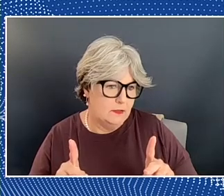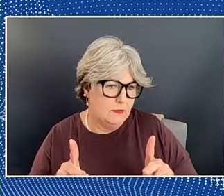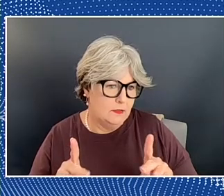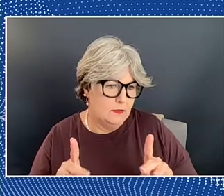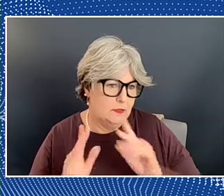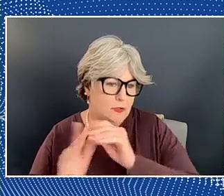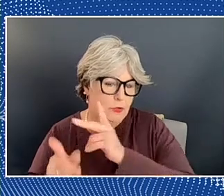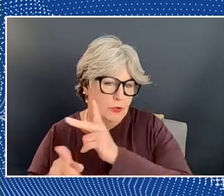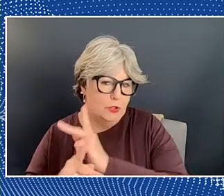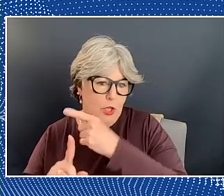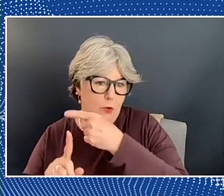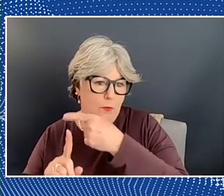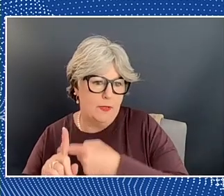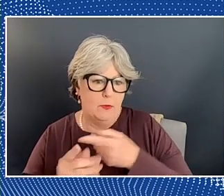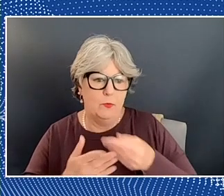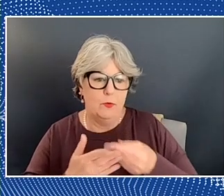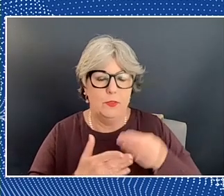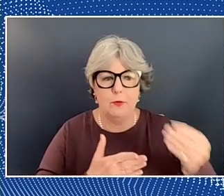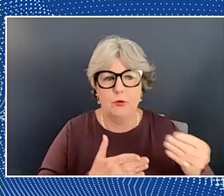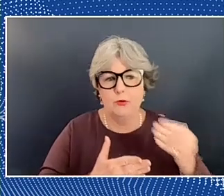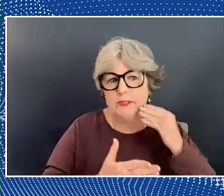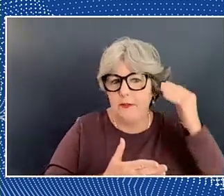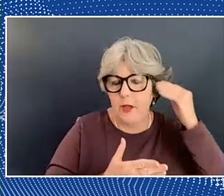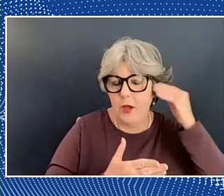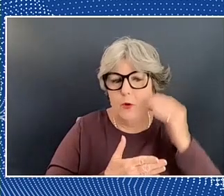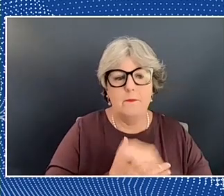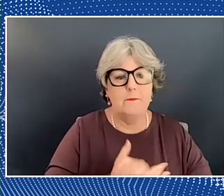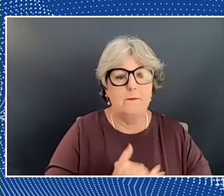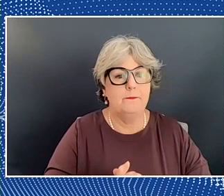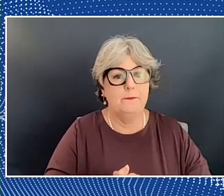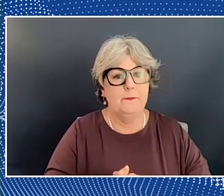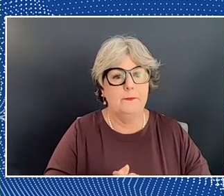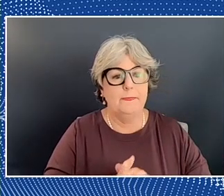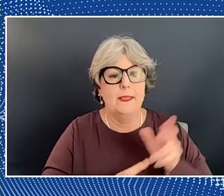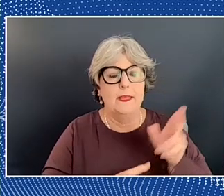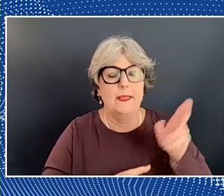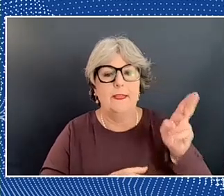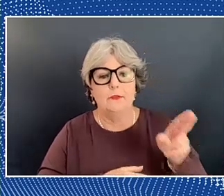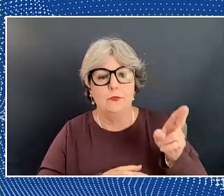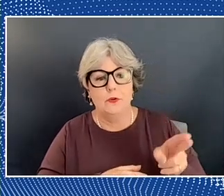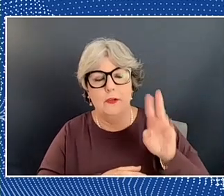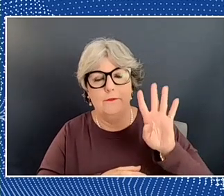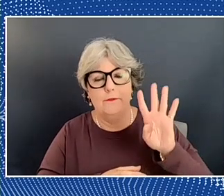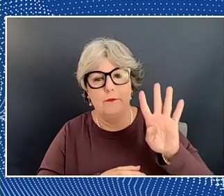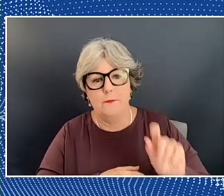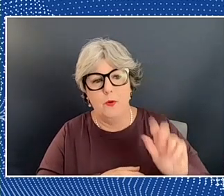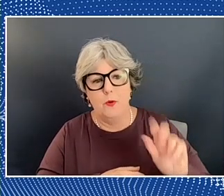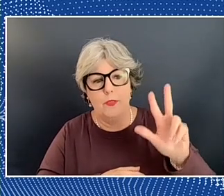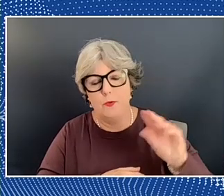purchase of a home. Given that historical growth of 4.3% in